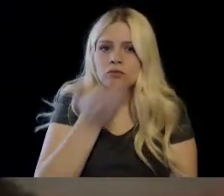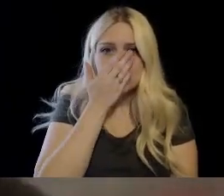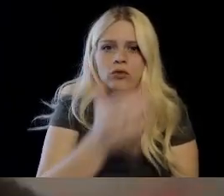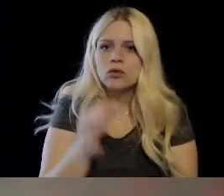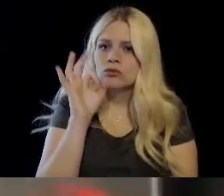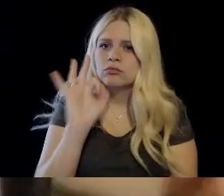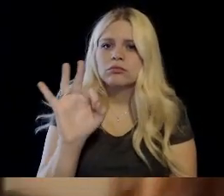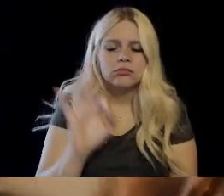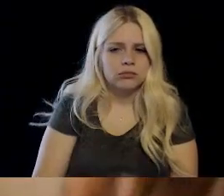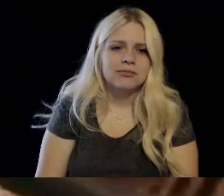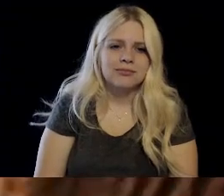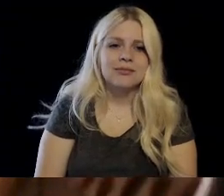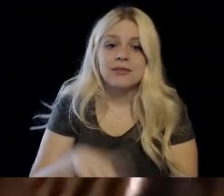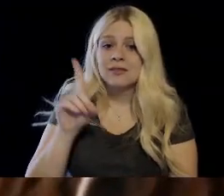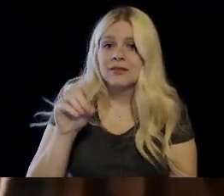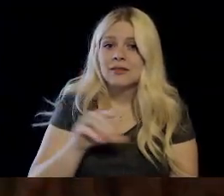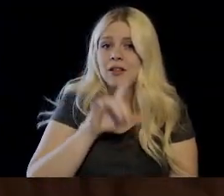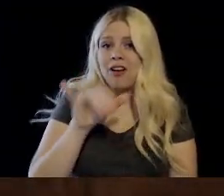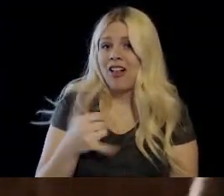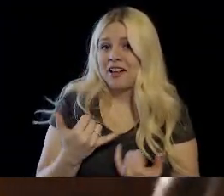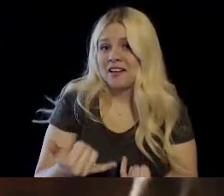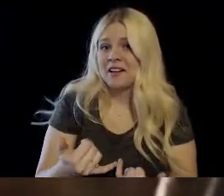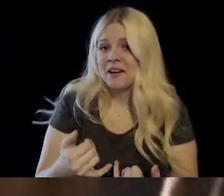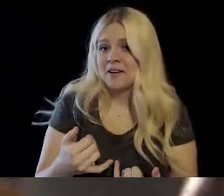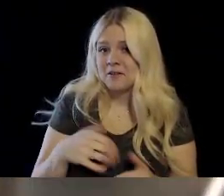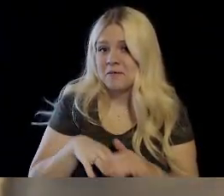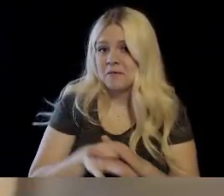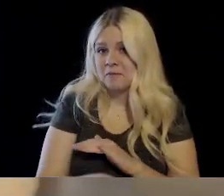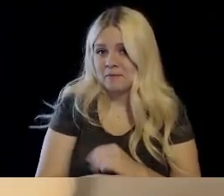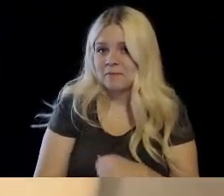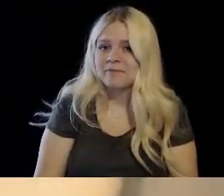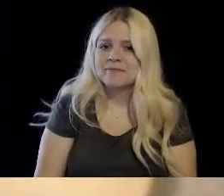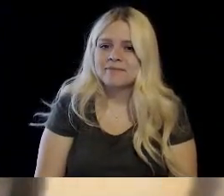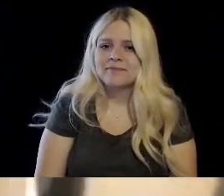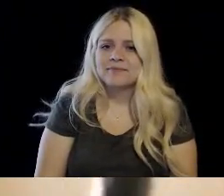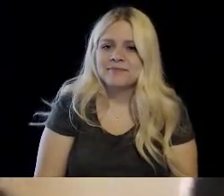Joanne: Little Dolly coming through. Boy, she's just so little.